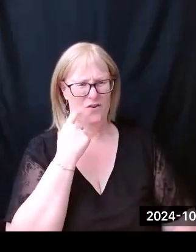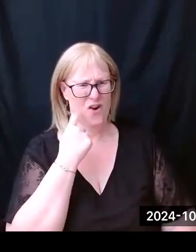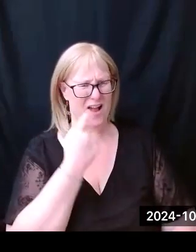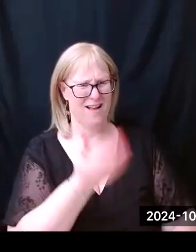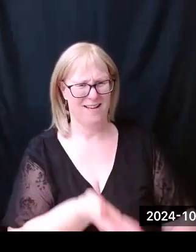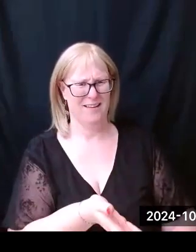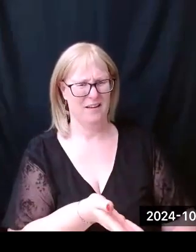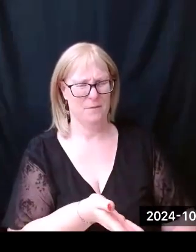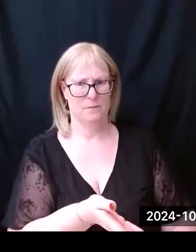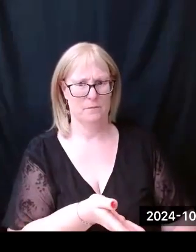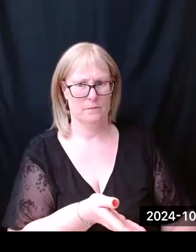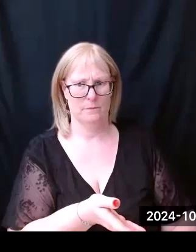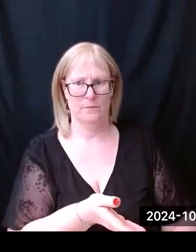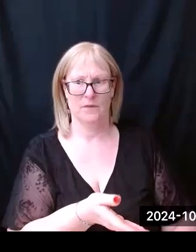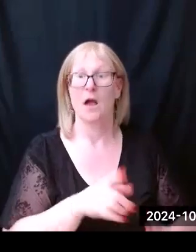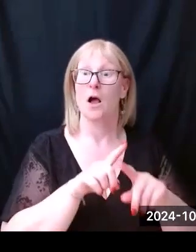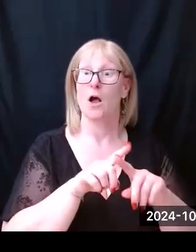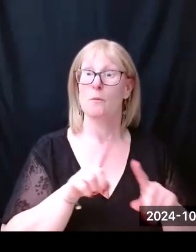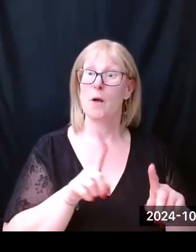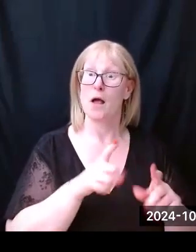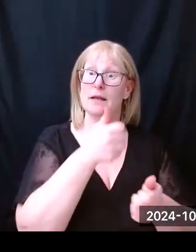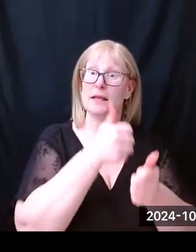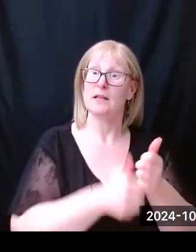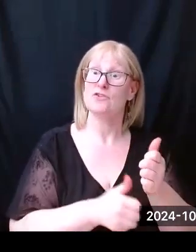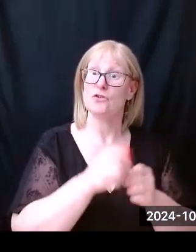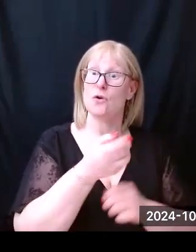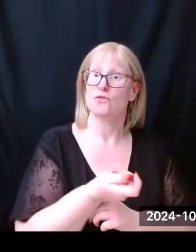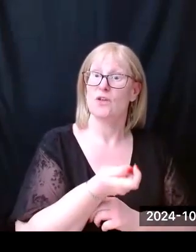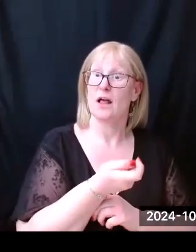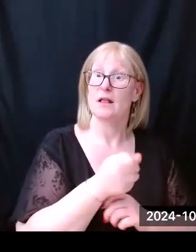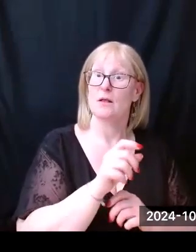But this is where each of those little opportunities is an opportunity to go,